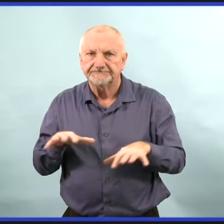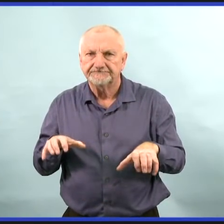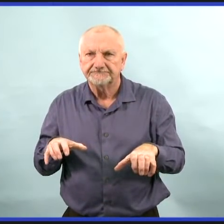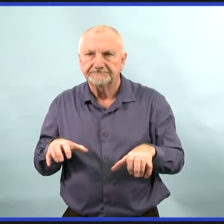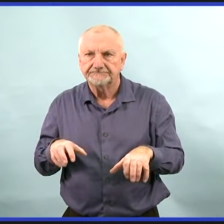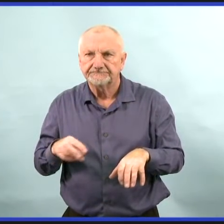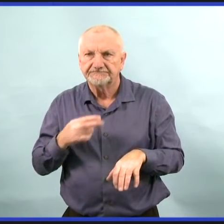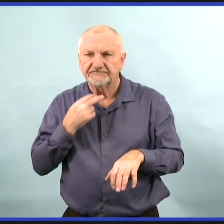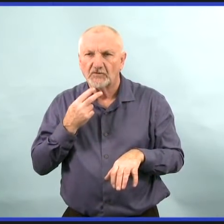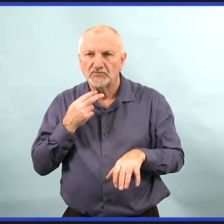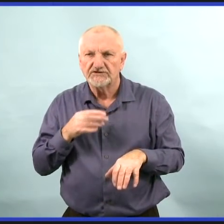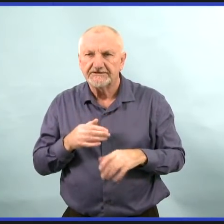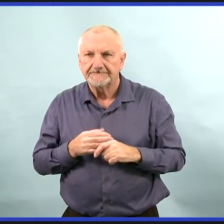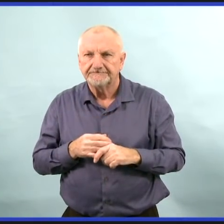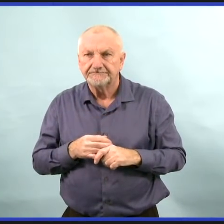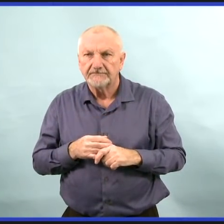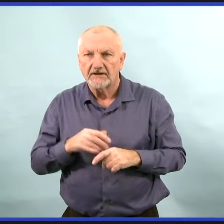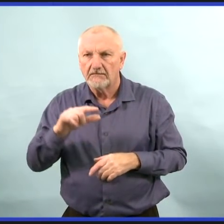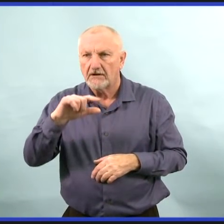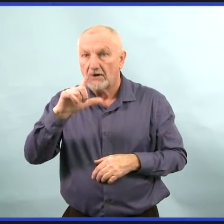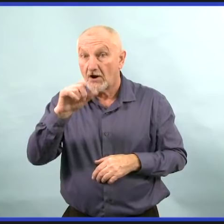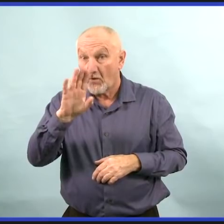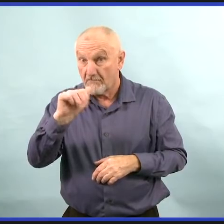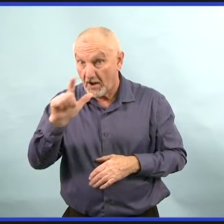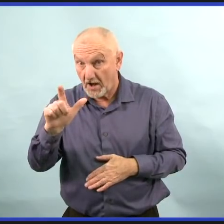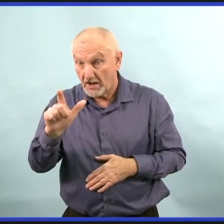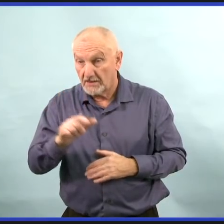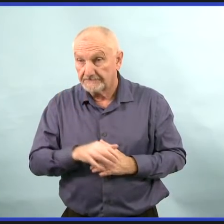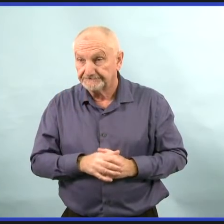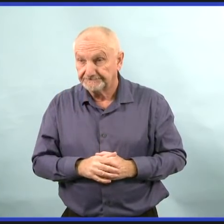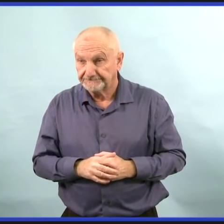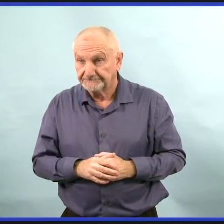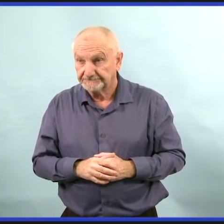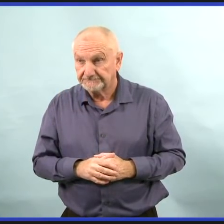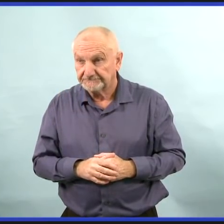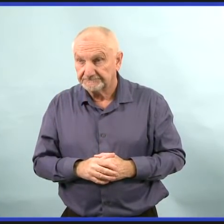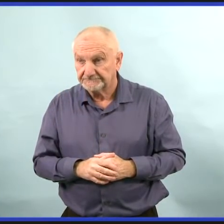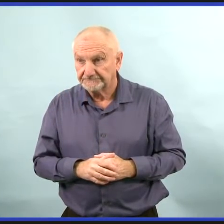hi good afternoon um dr russon you've said you don't want to restrict the freedoms of vaccinated